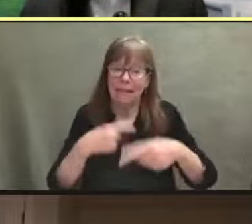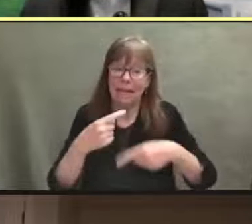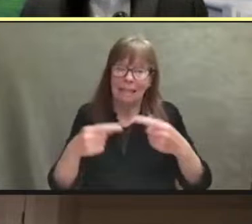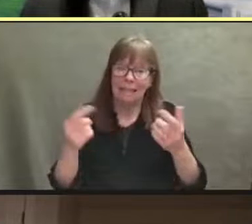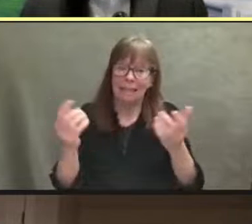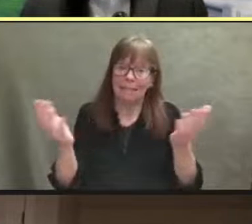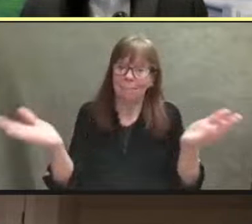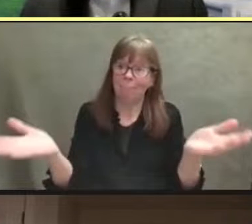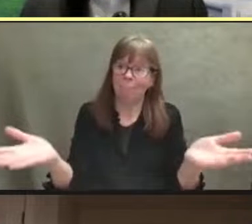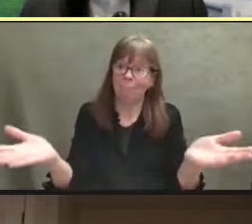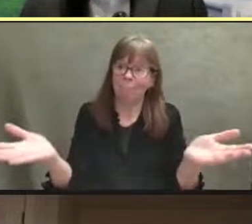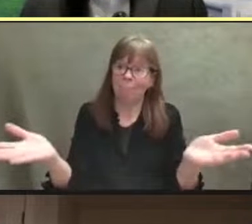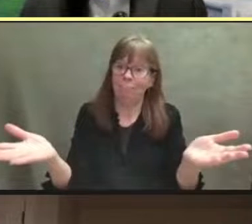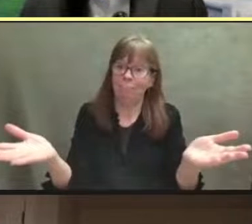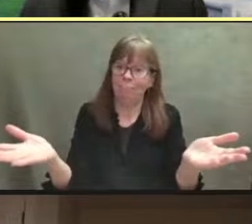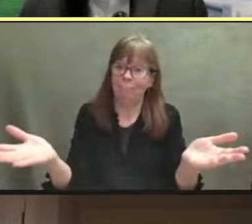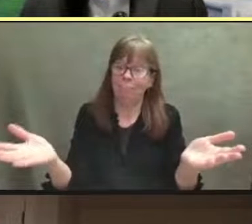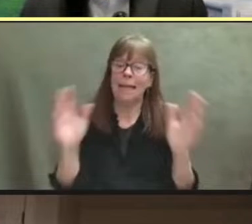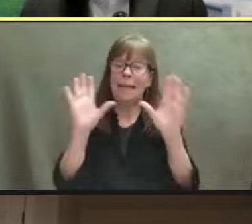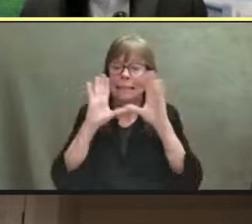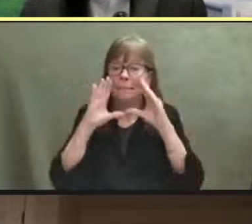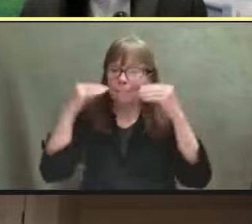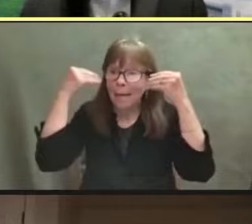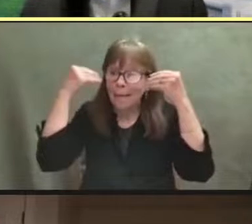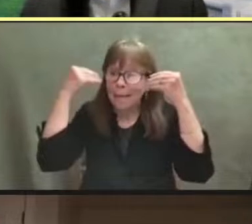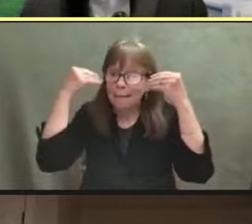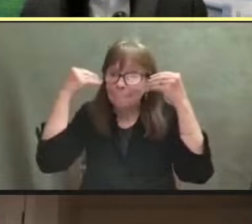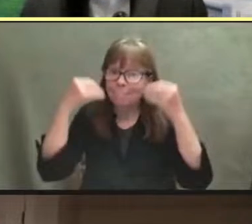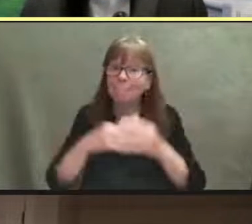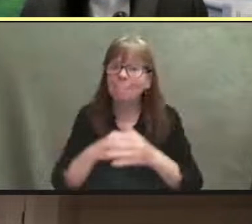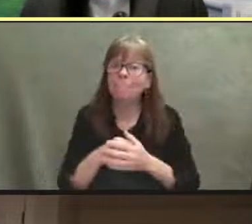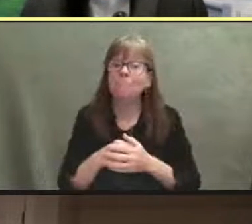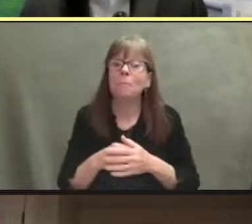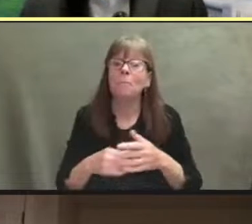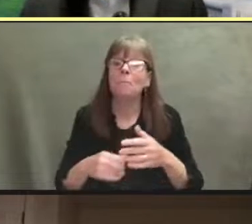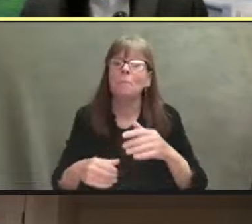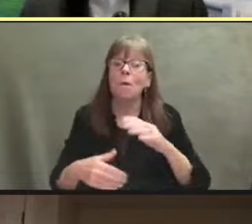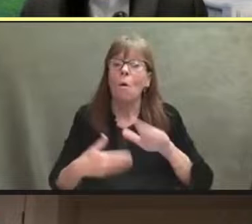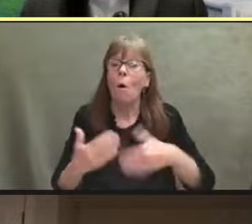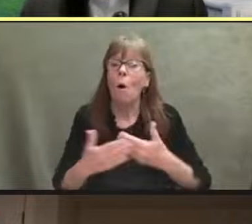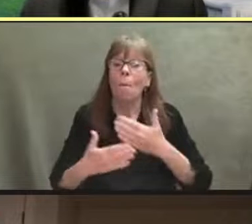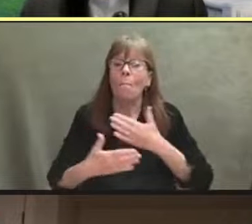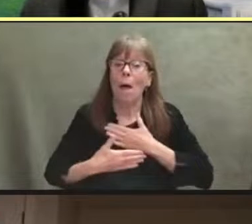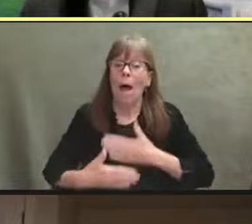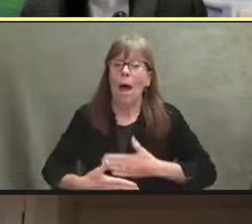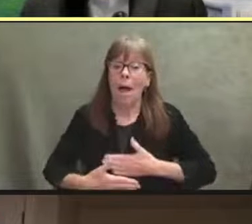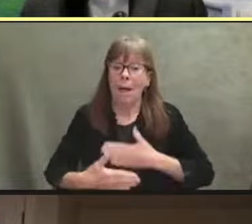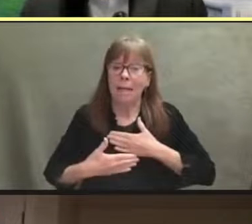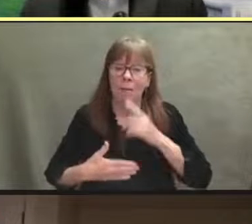leaning back, smiling wide. The text reads, “All bodies are a call in the bindings of ability,